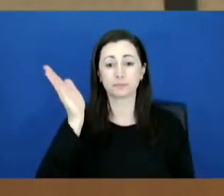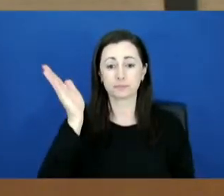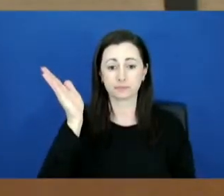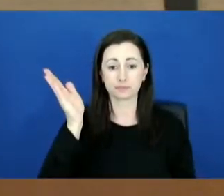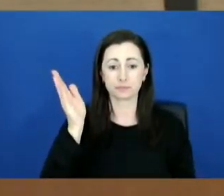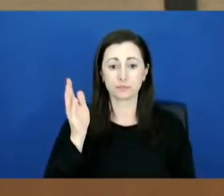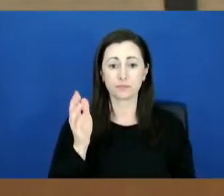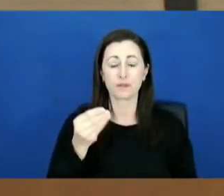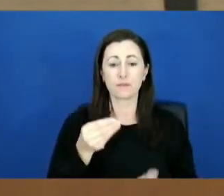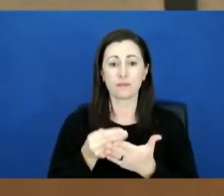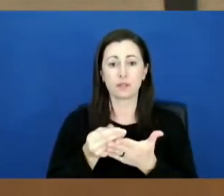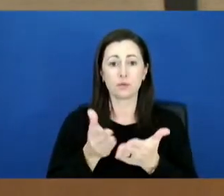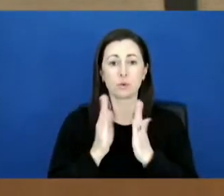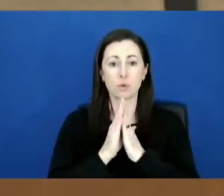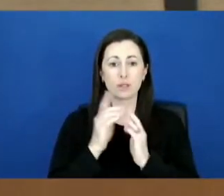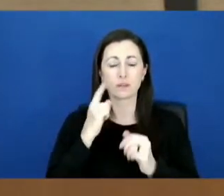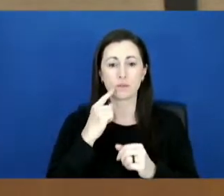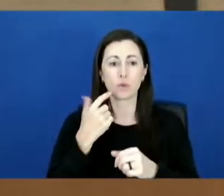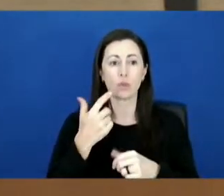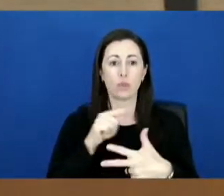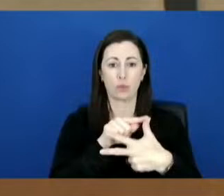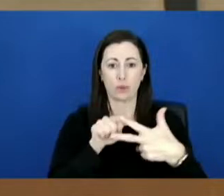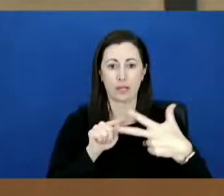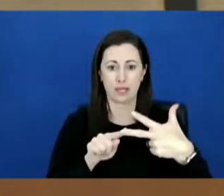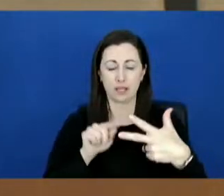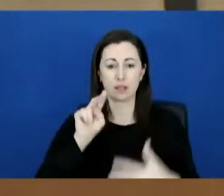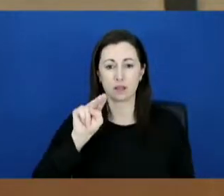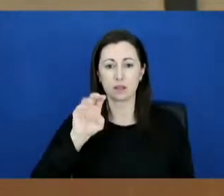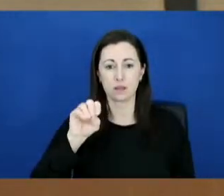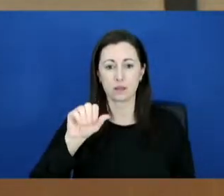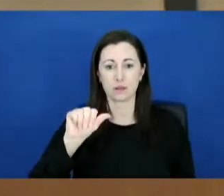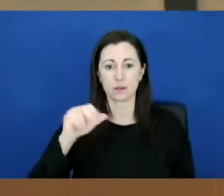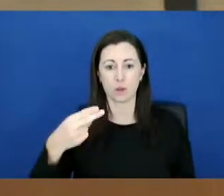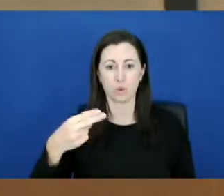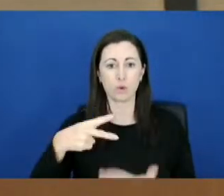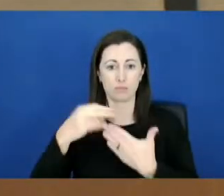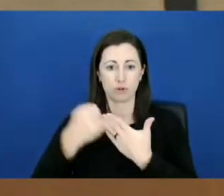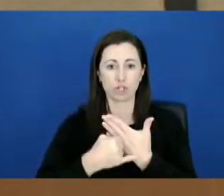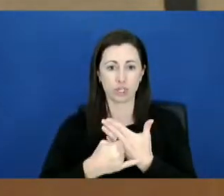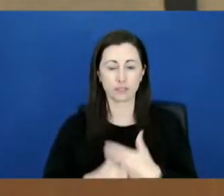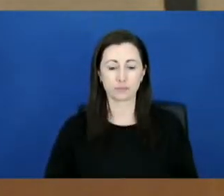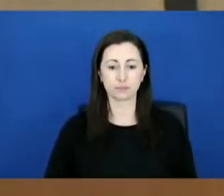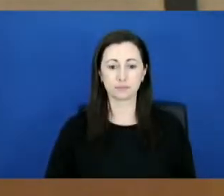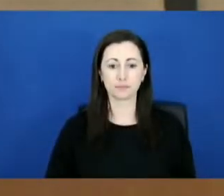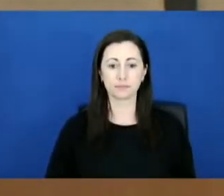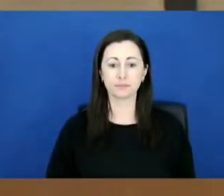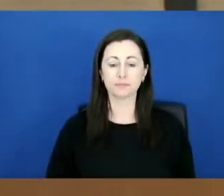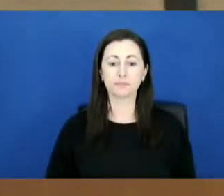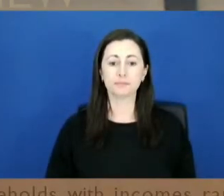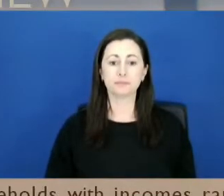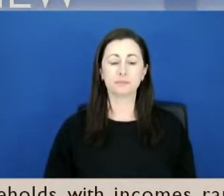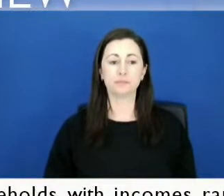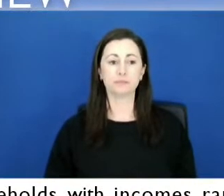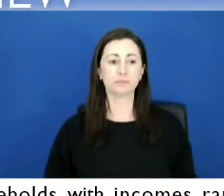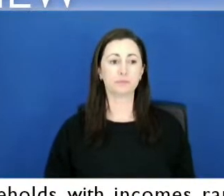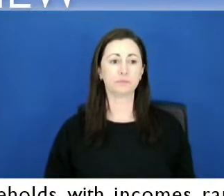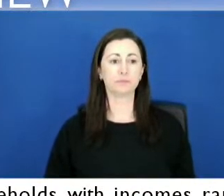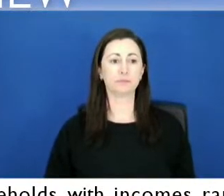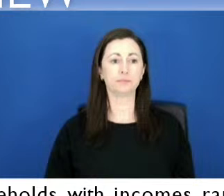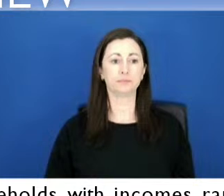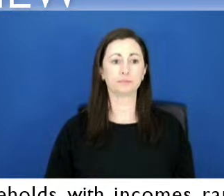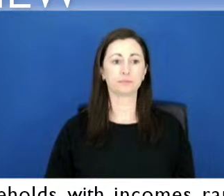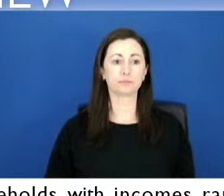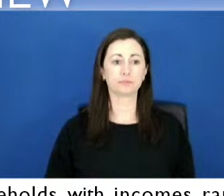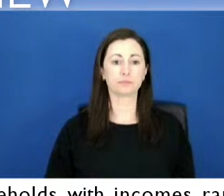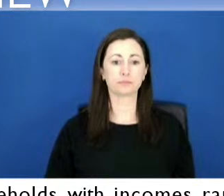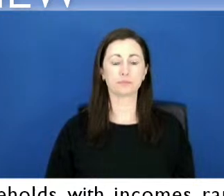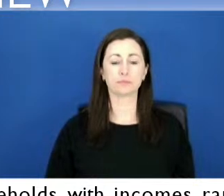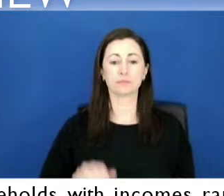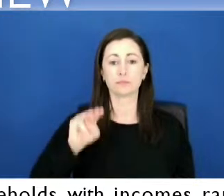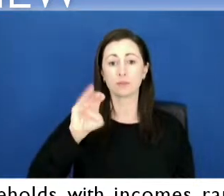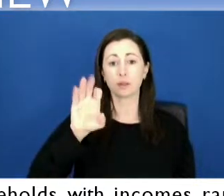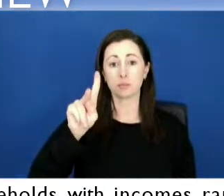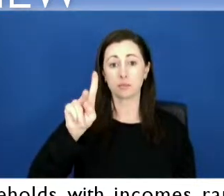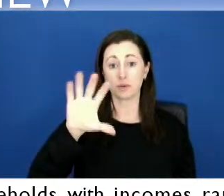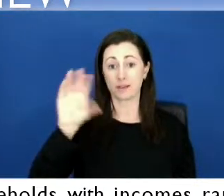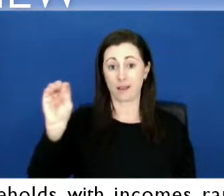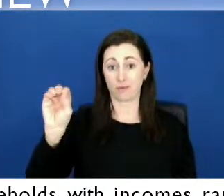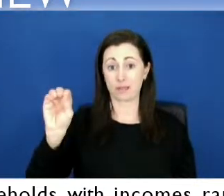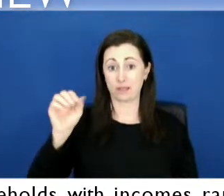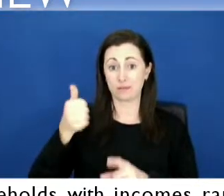THANK YOU FOR THE OPPORTUNITY.